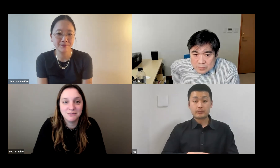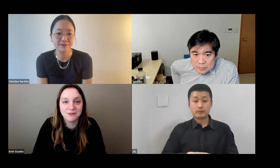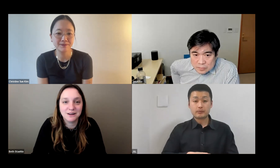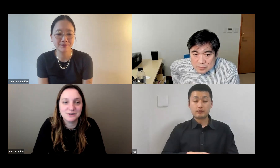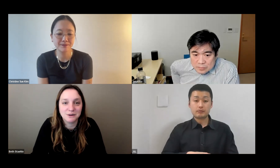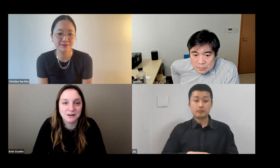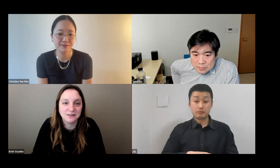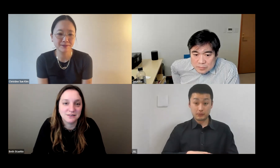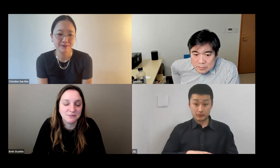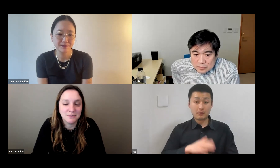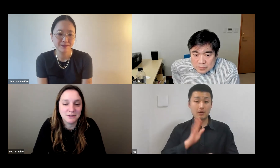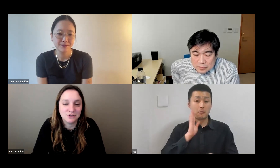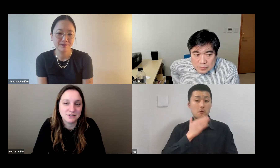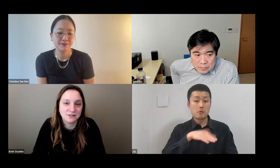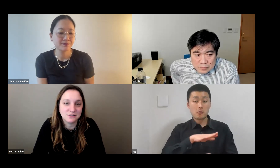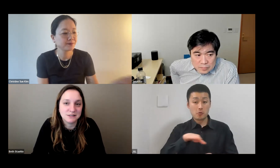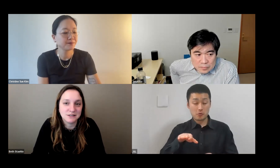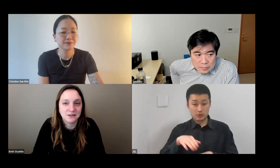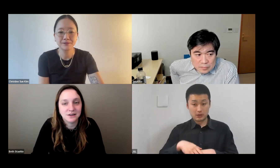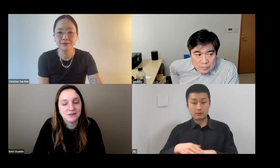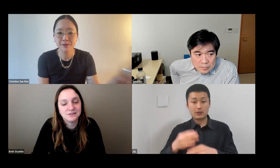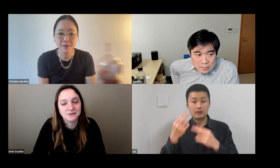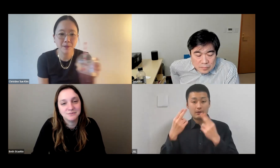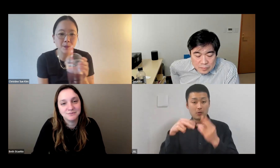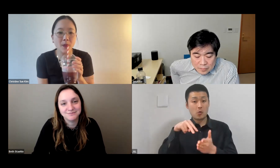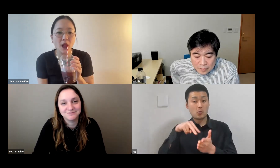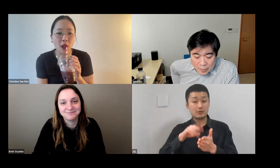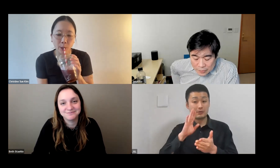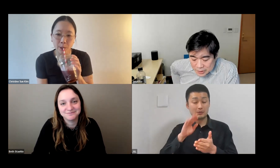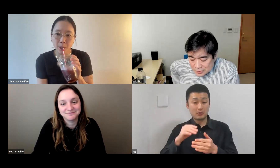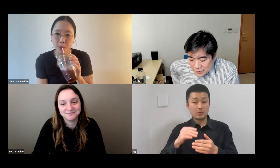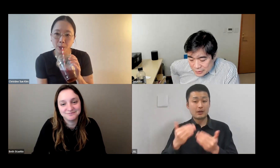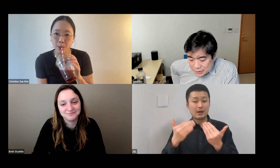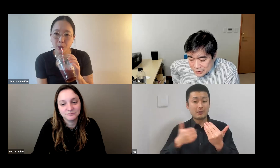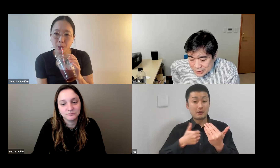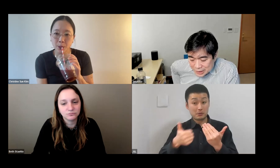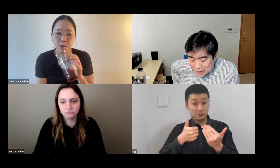but I just wanted to maybe address these basic things. No, that's very interesting.